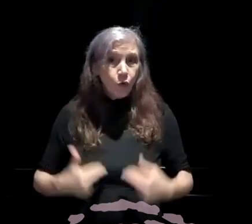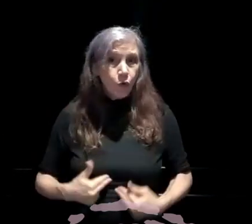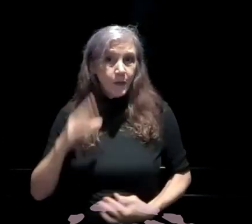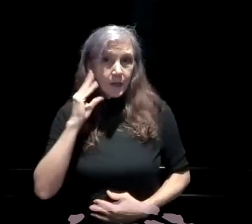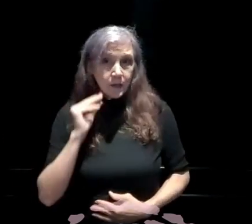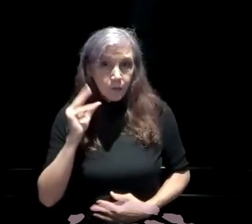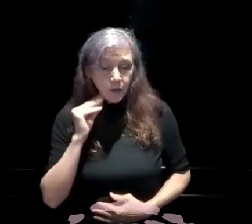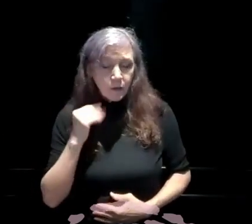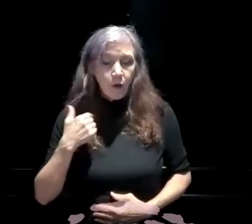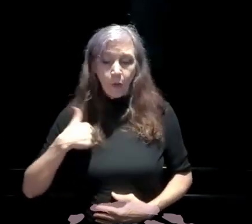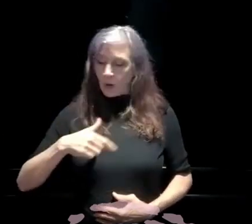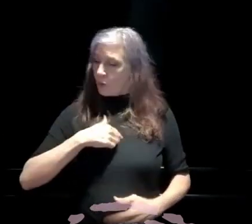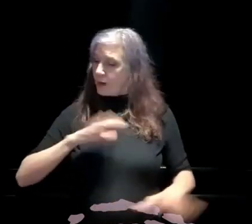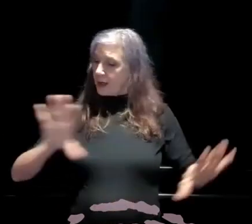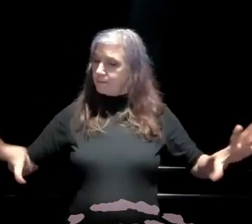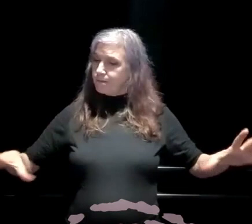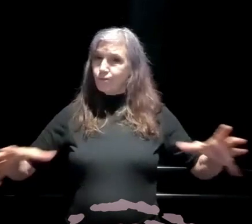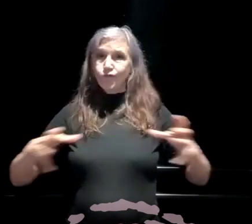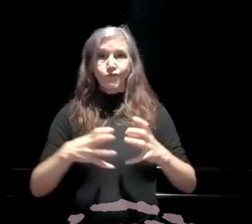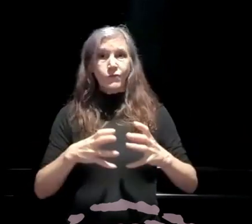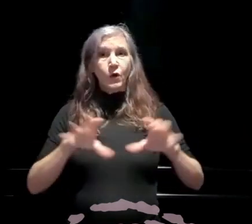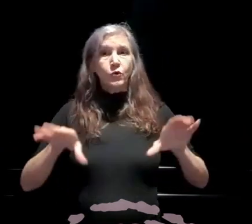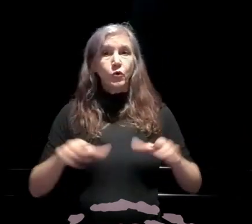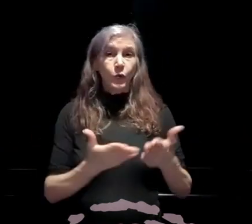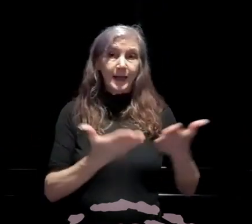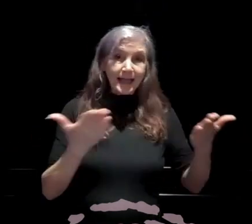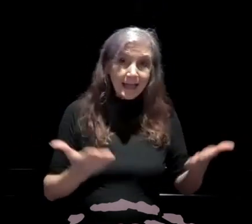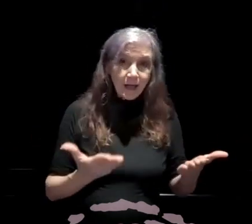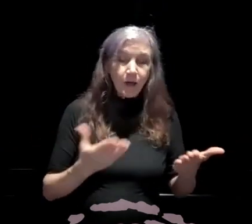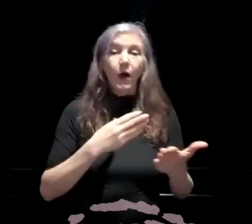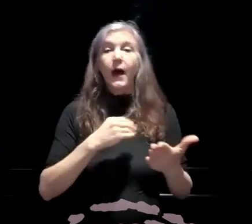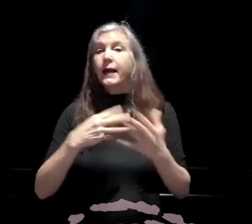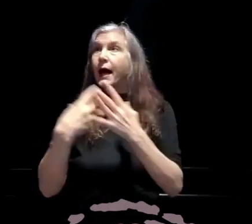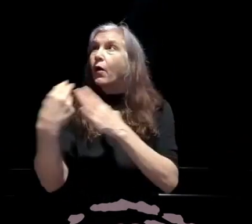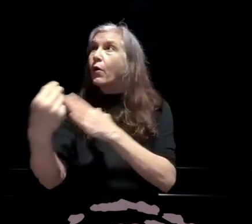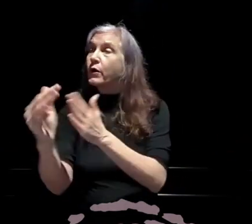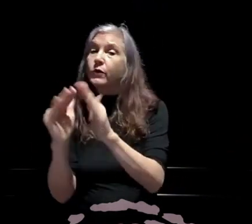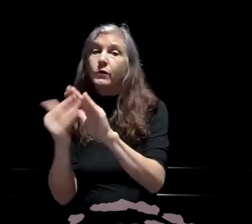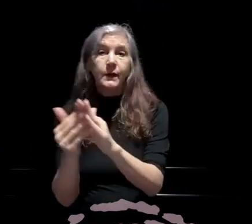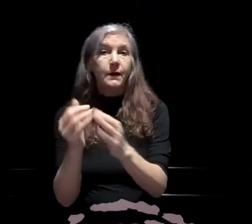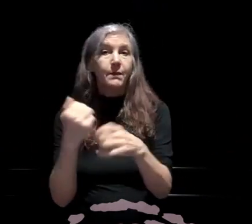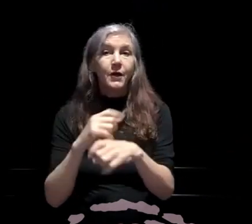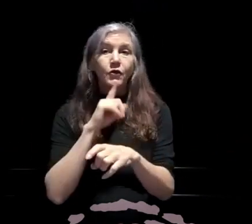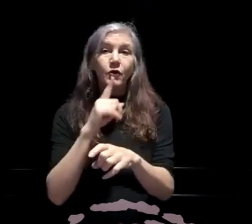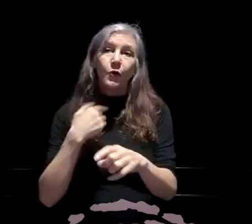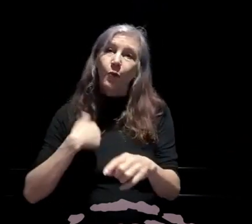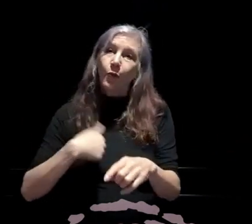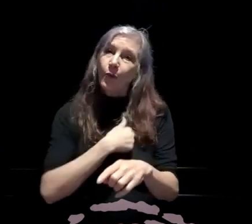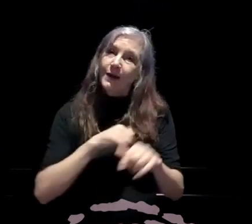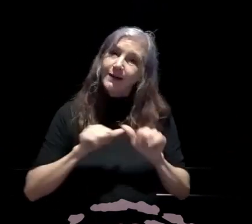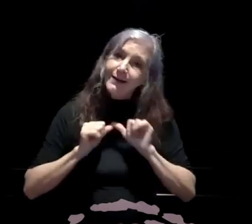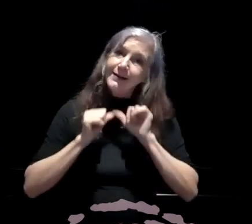What we do together here in this space and out in the community ensures that we continue to do that work together.